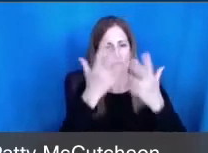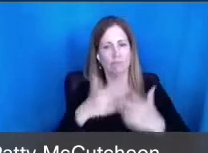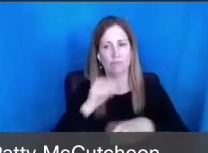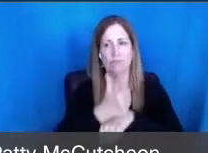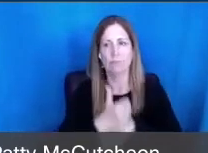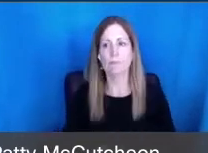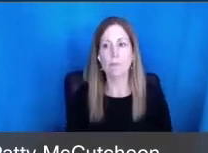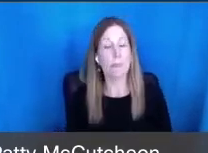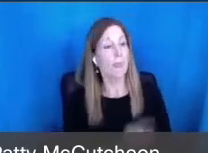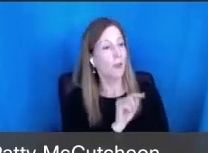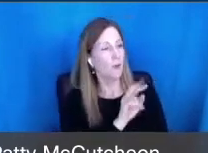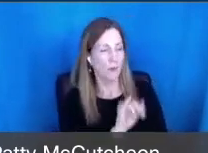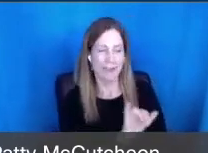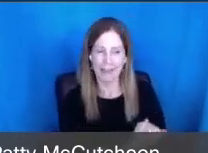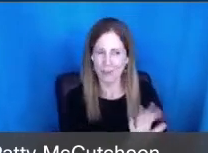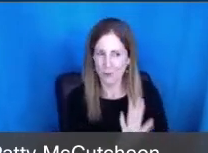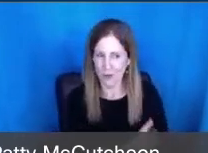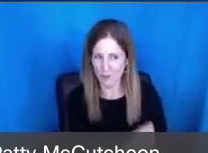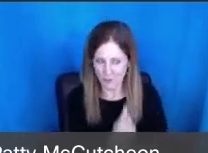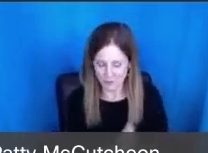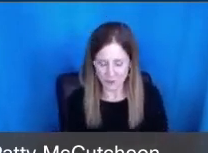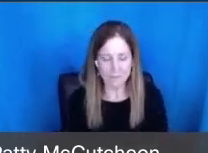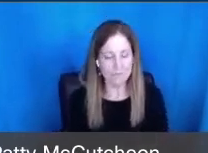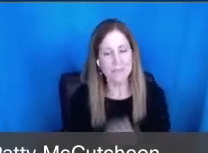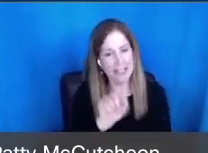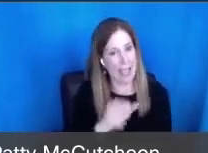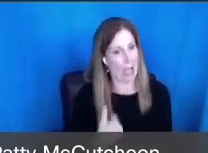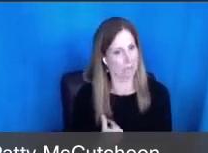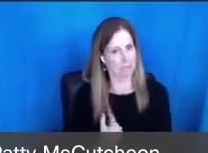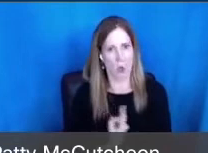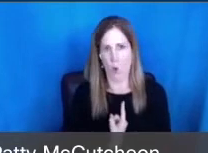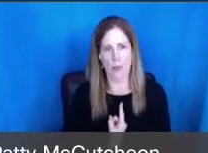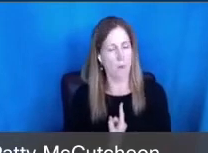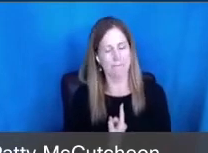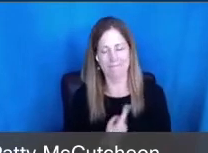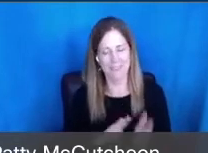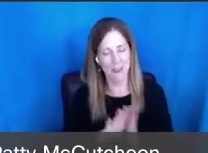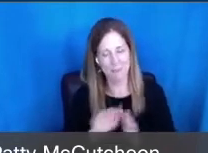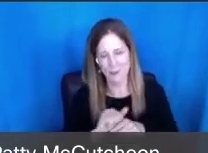[Tori] That's a great question. Yes, I'm definitely not the only one developing training at the Department of Revenue.